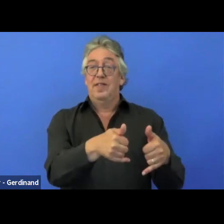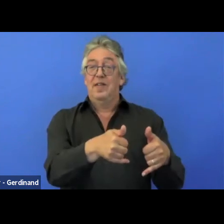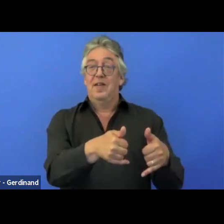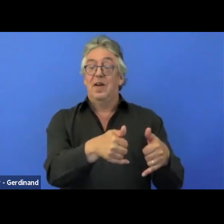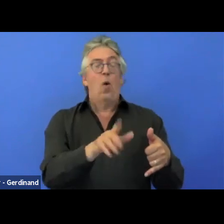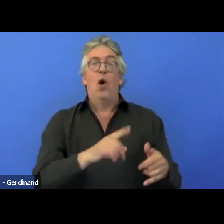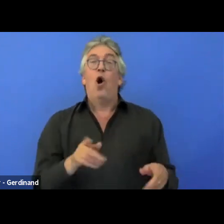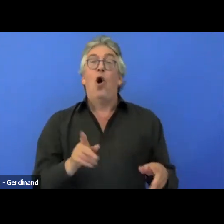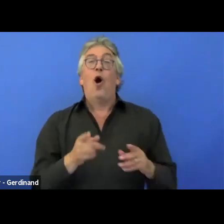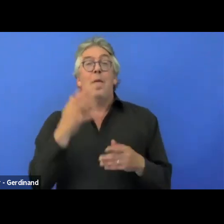Next.